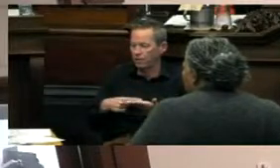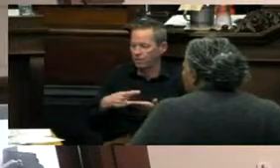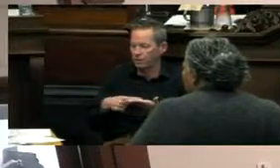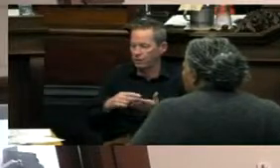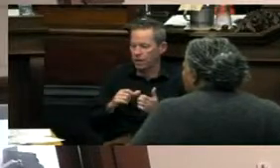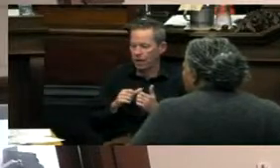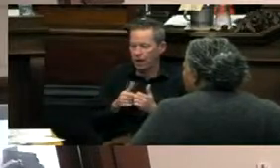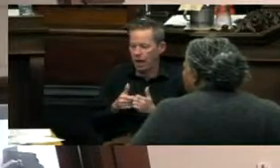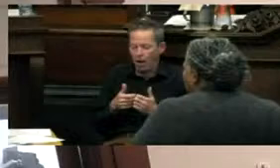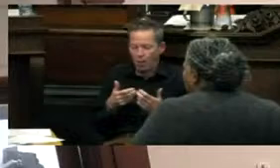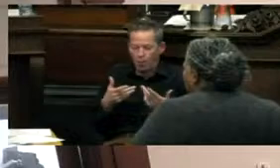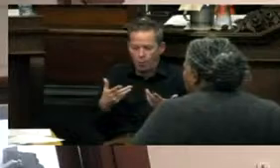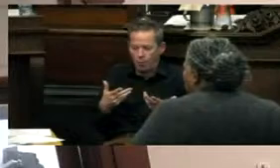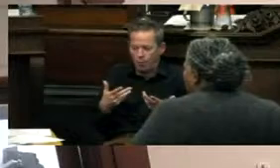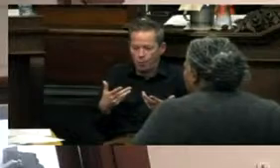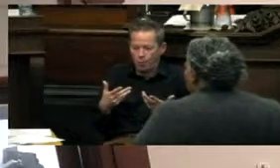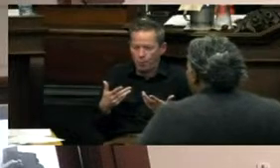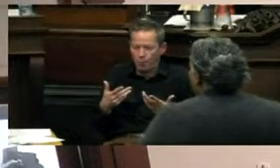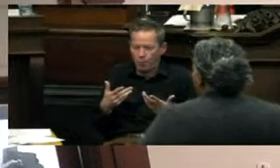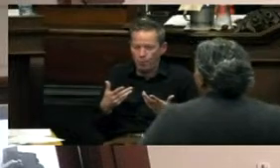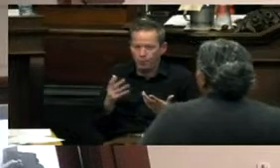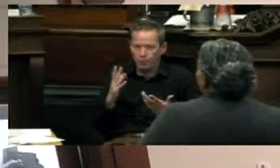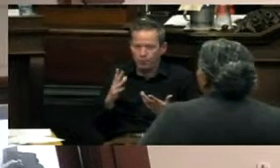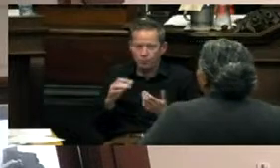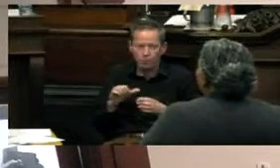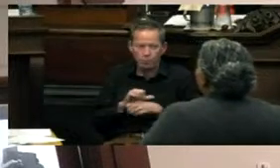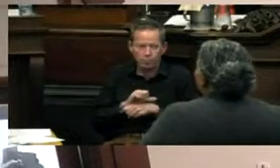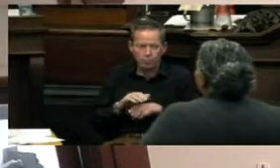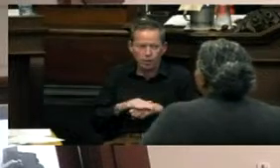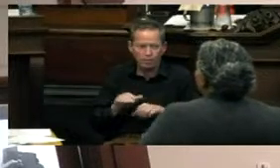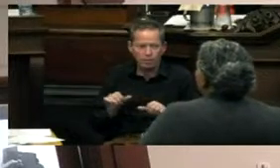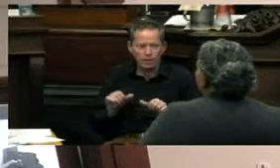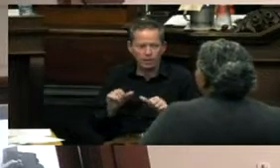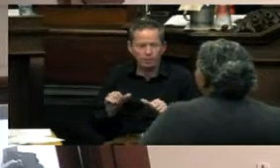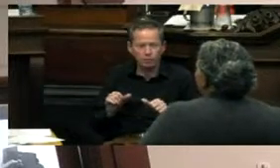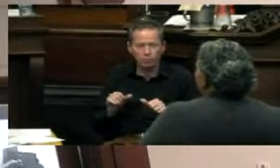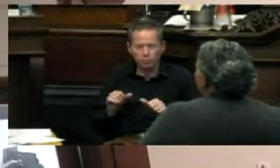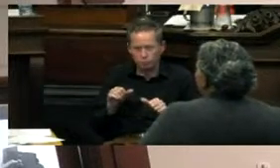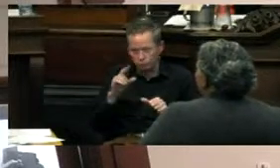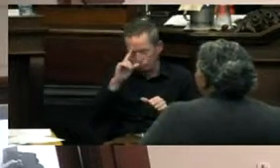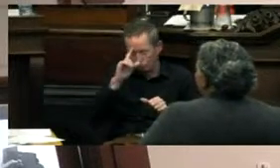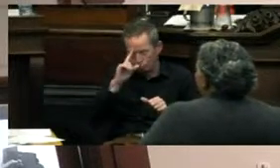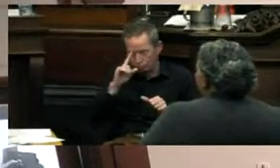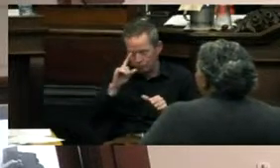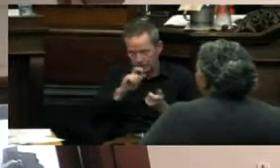having leadership from RPD. Join